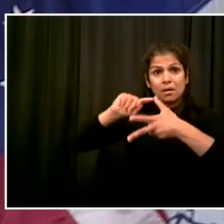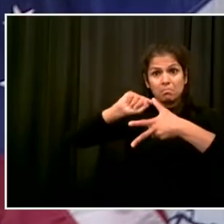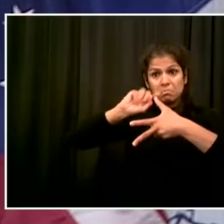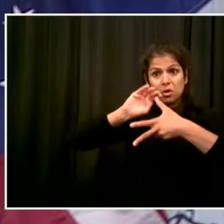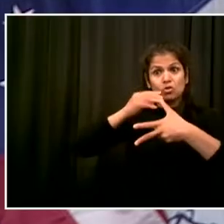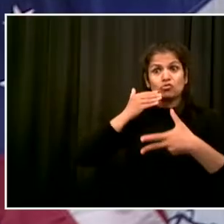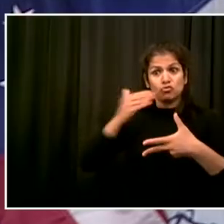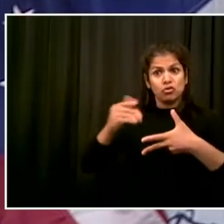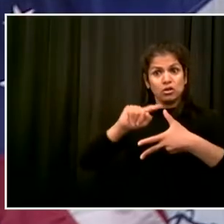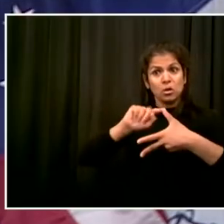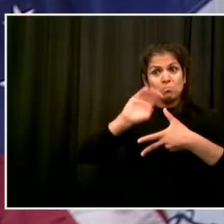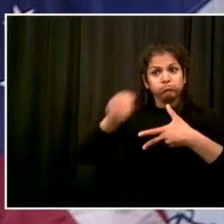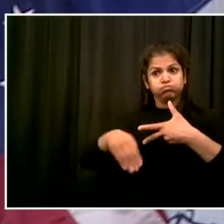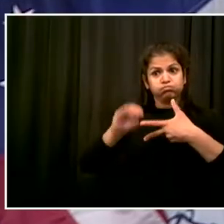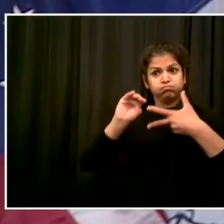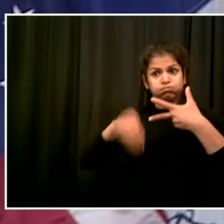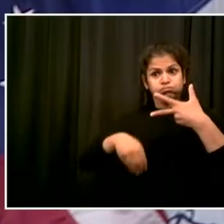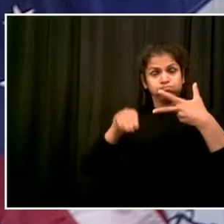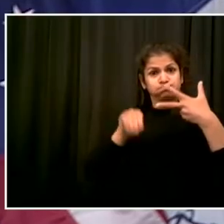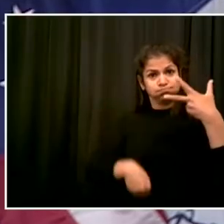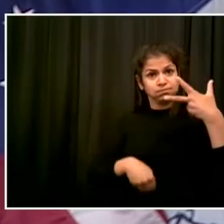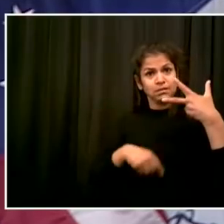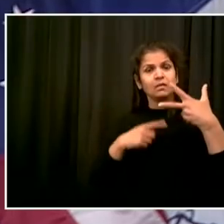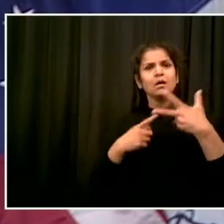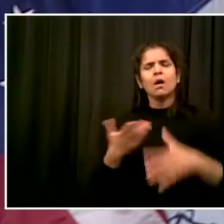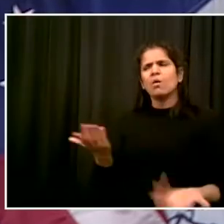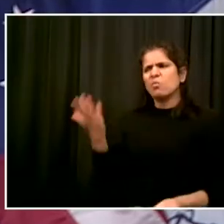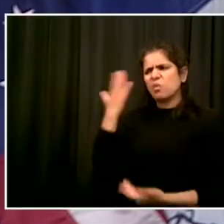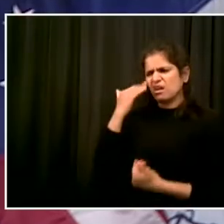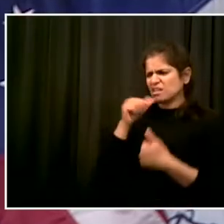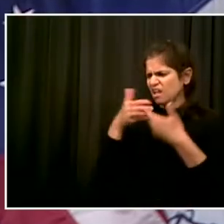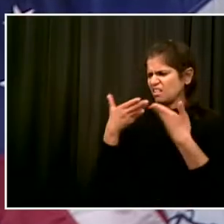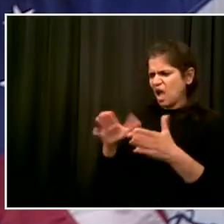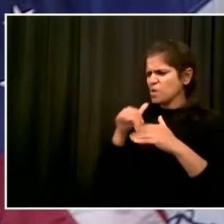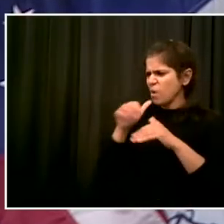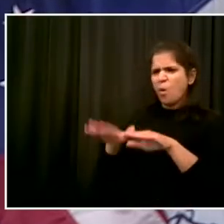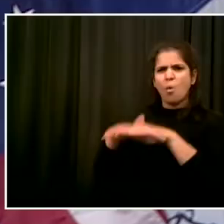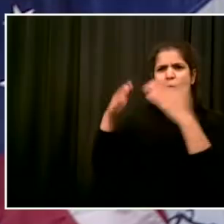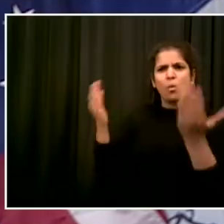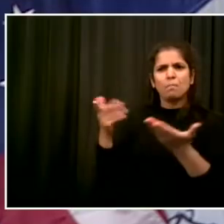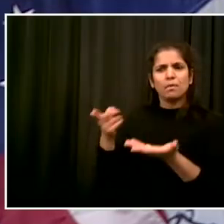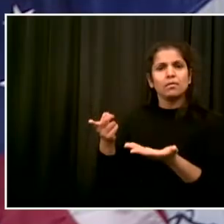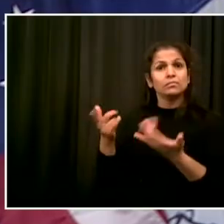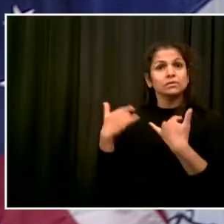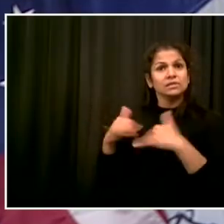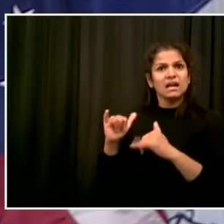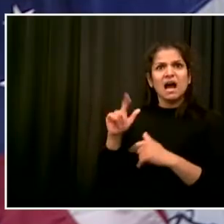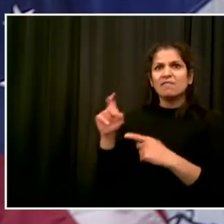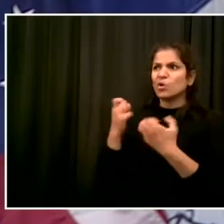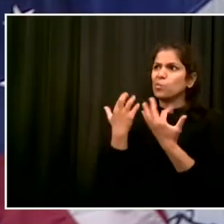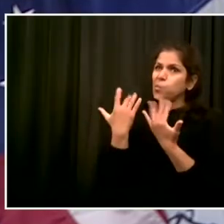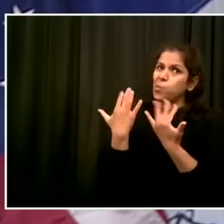INDUSTRIES. ARTE HEOS E TH GOALS BEFORE THE ERSTO F E THCITY OR WHY WOULD YOU NOT ALLOSW TEATN